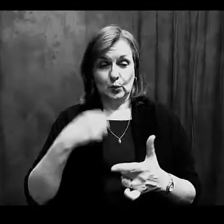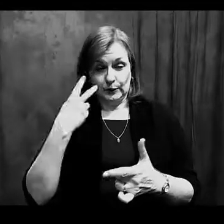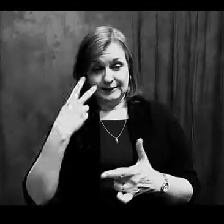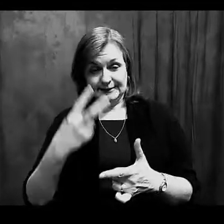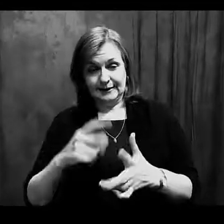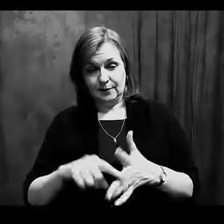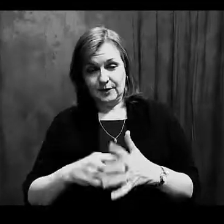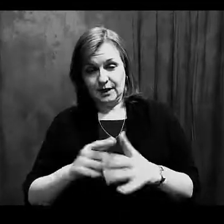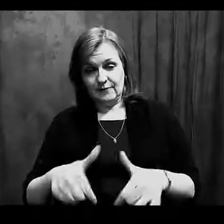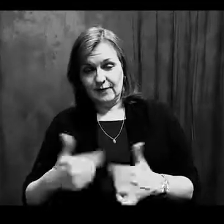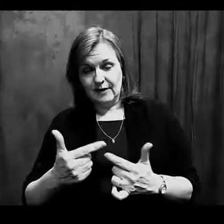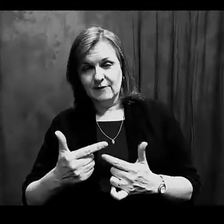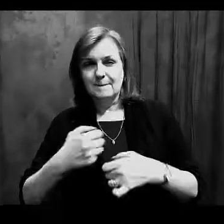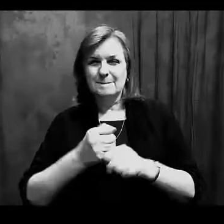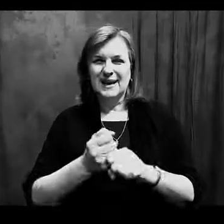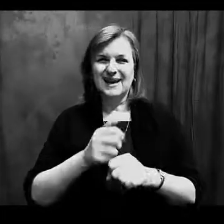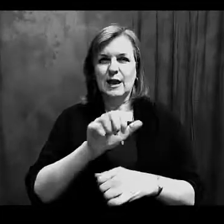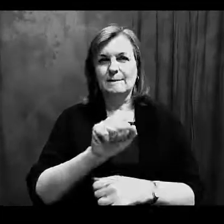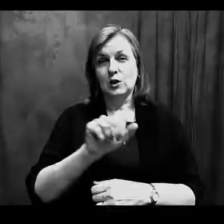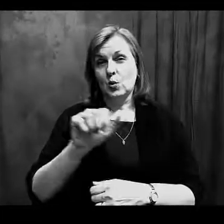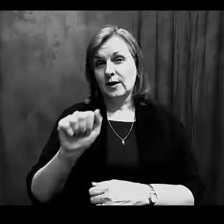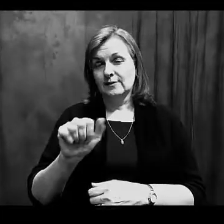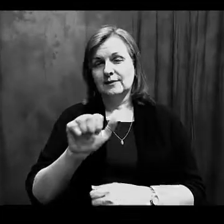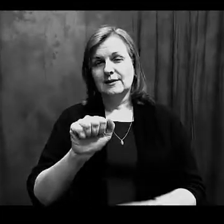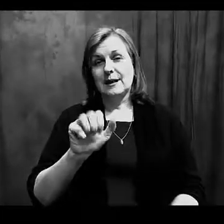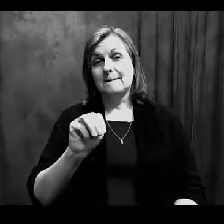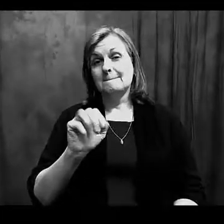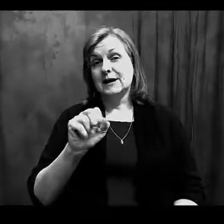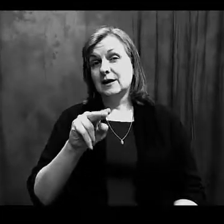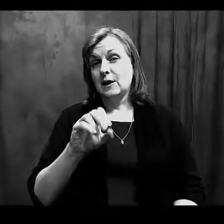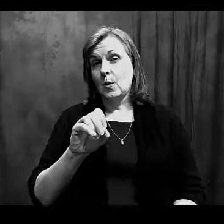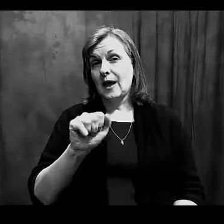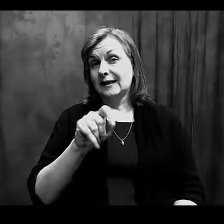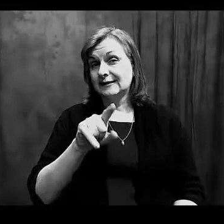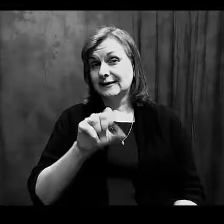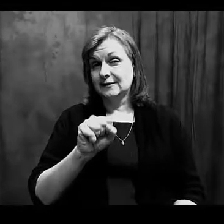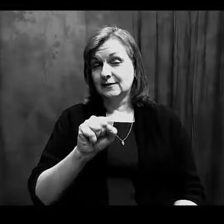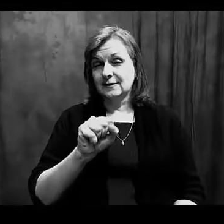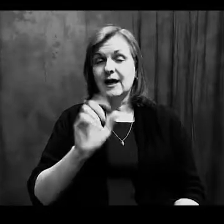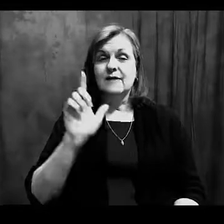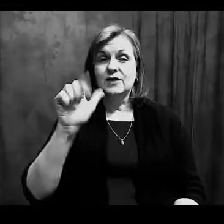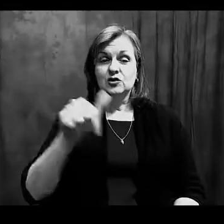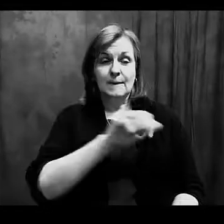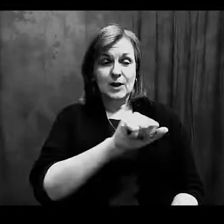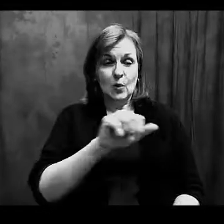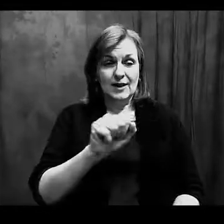the beginnings of life's so forming things like amino acids which would eventually form proteins